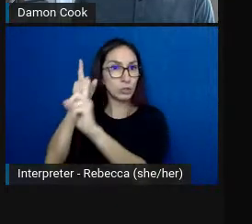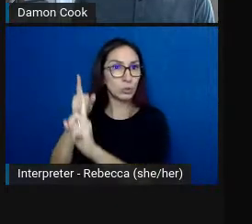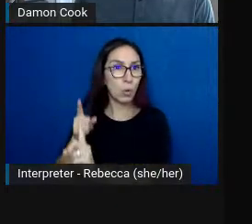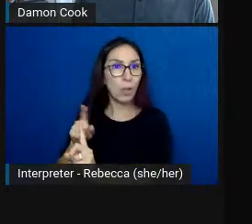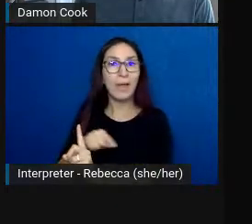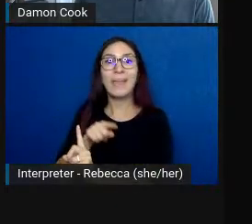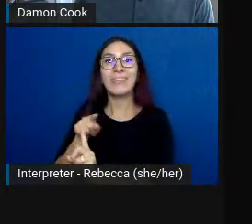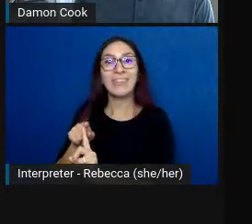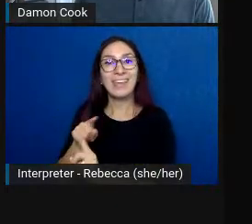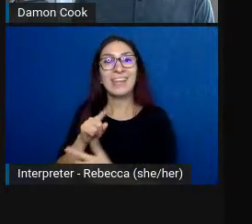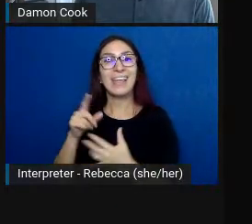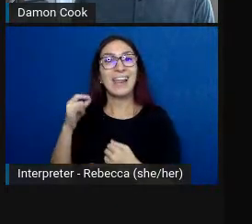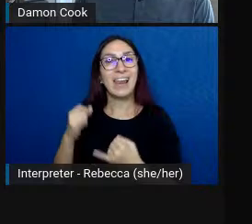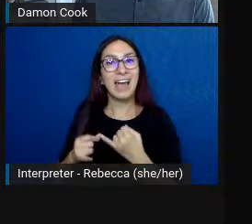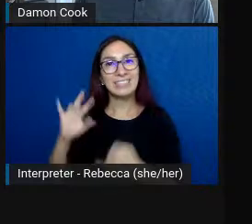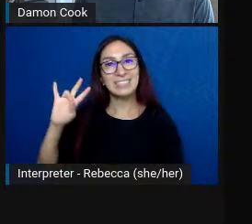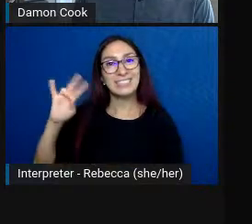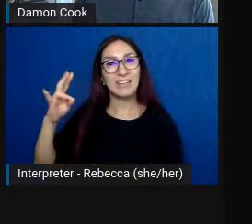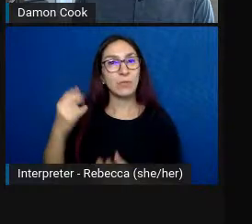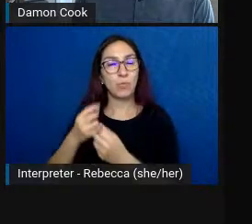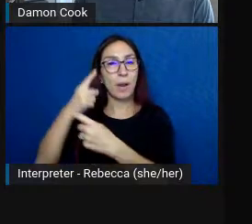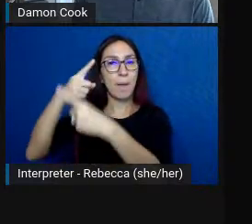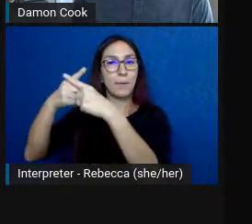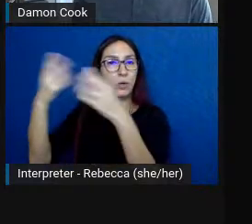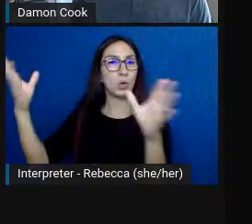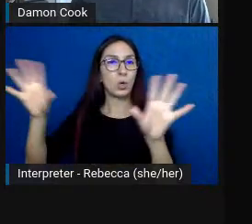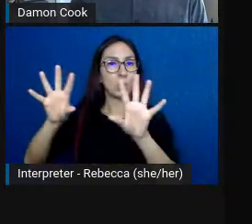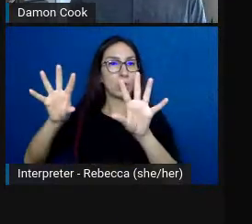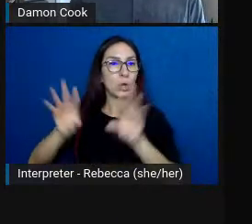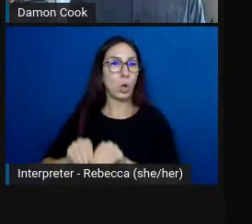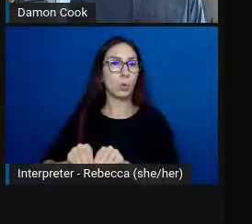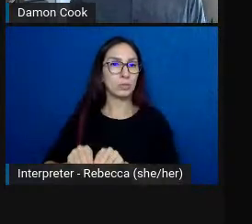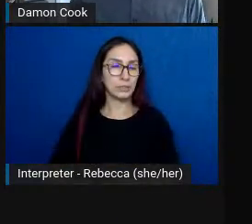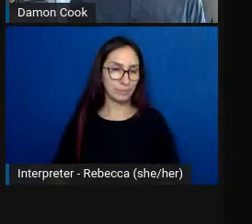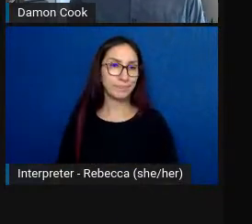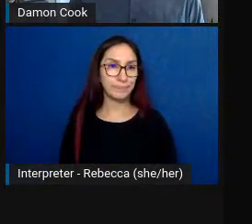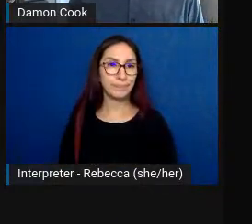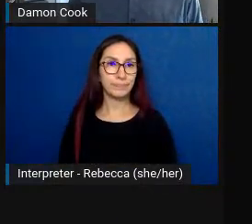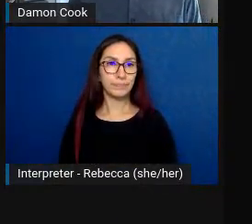There are Privacy Policy statements which are focus of in the last item is the seventh focus